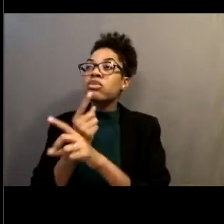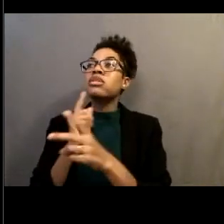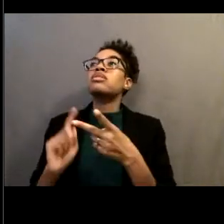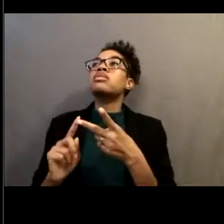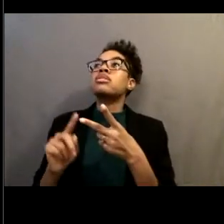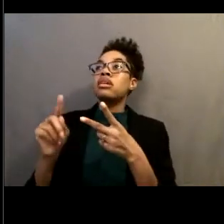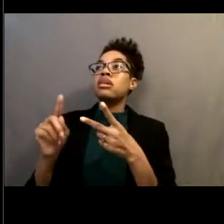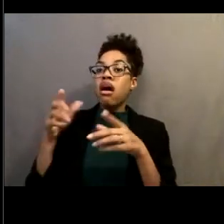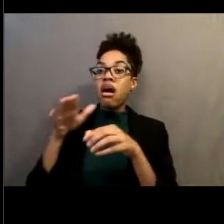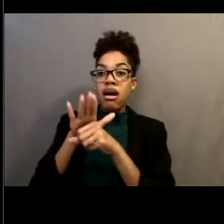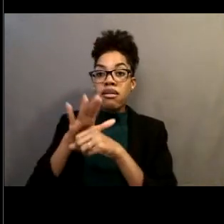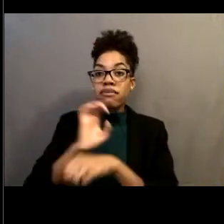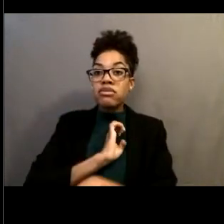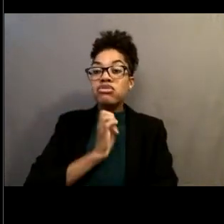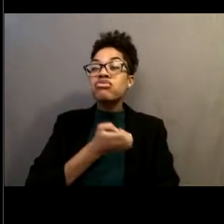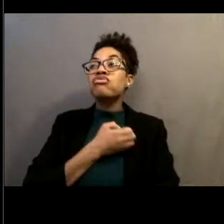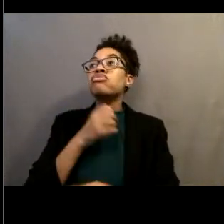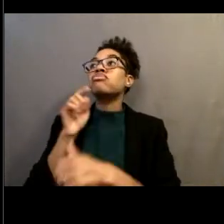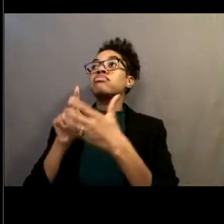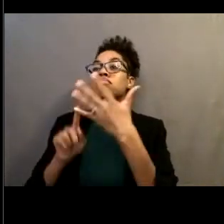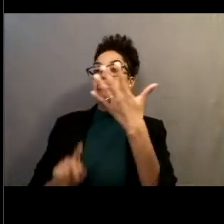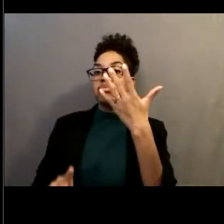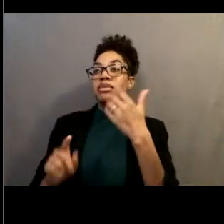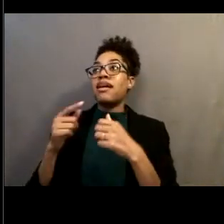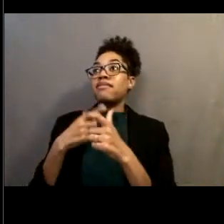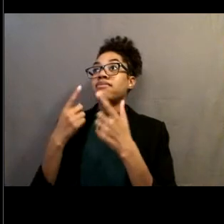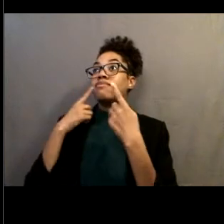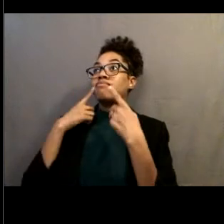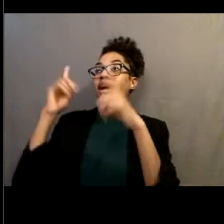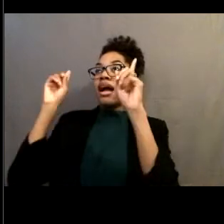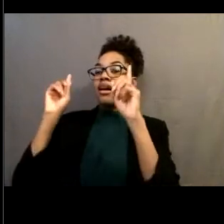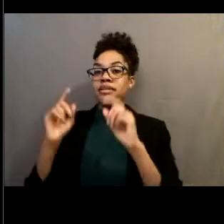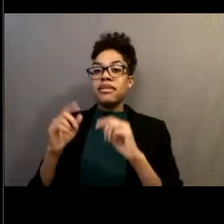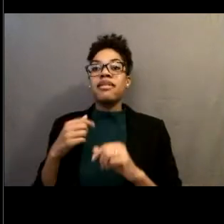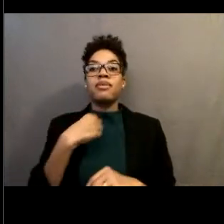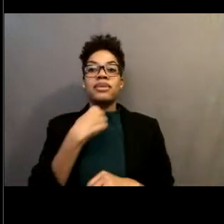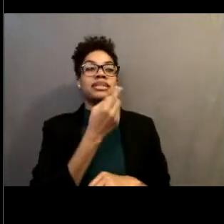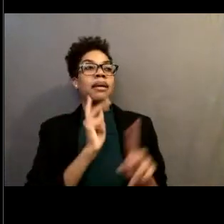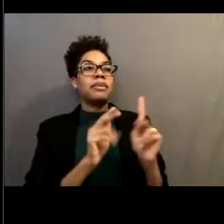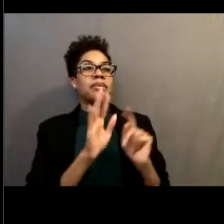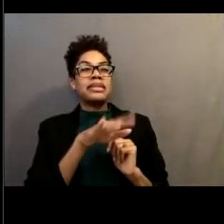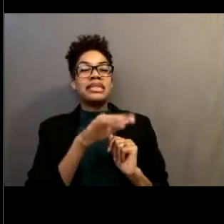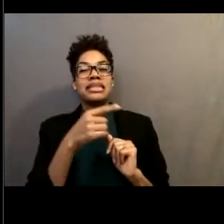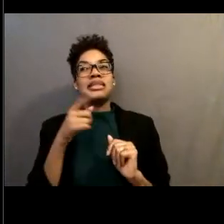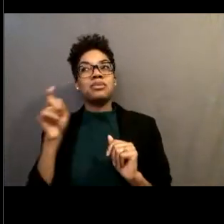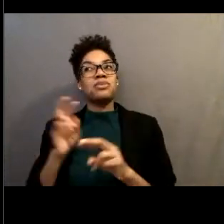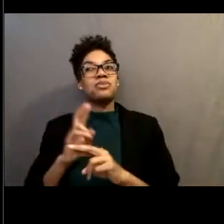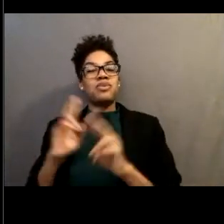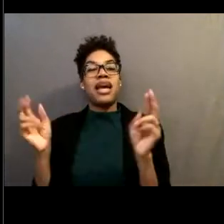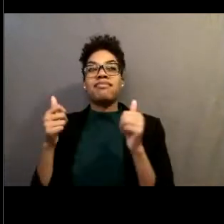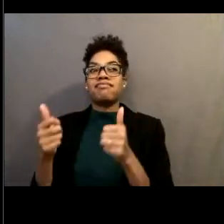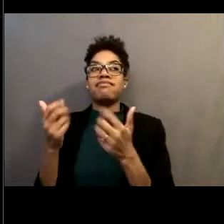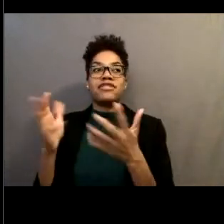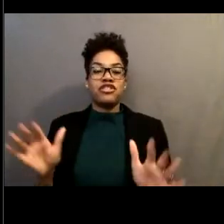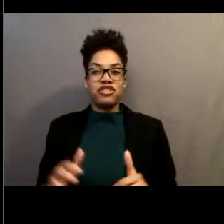like the National Weather Service and the other people that were ready to go. So it's about a multiple month job to get there.